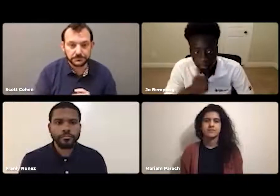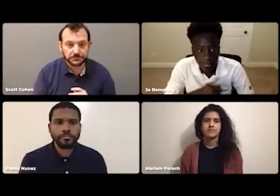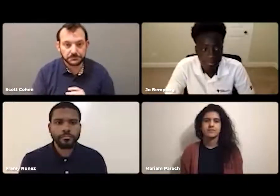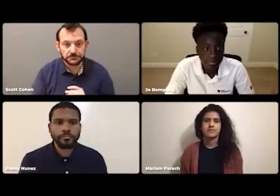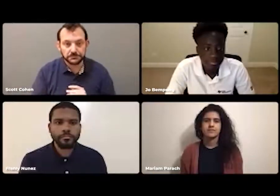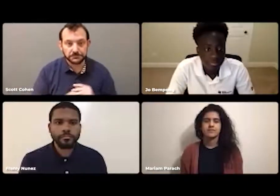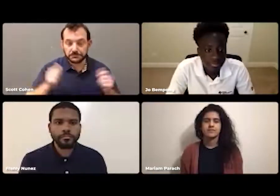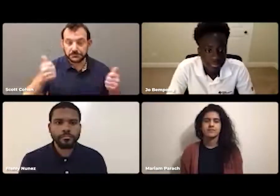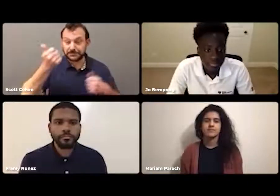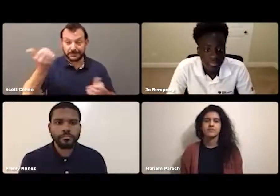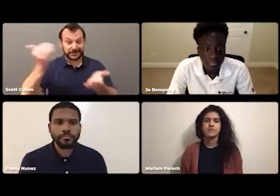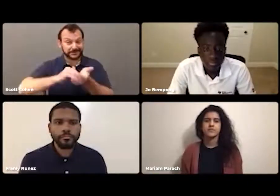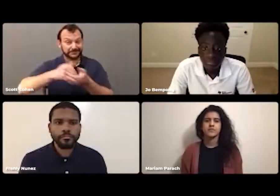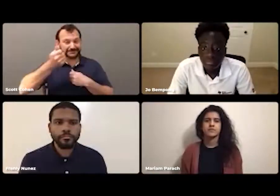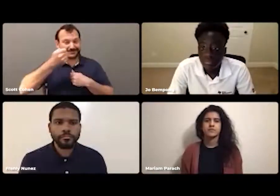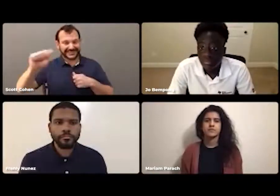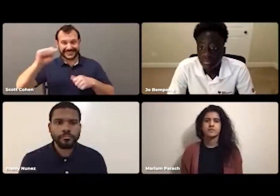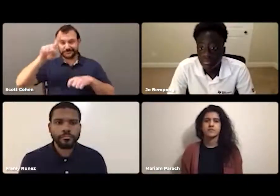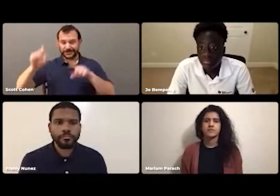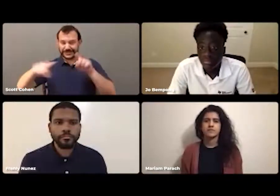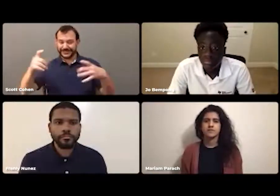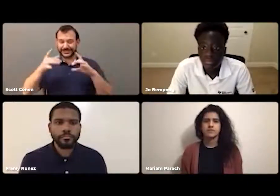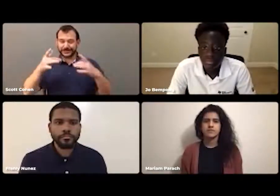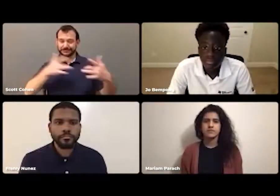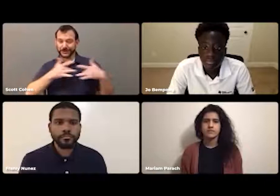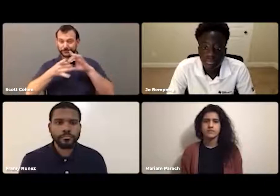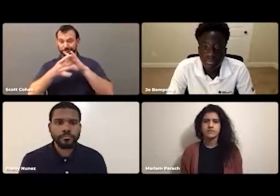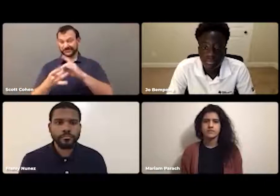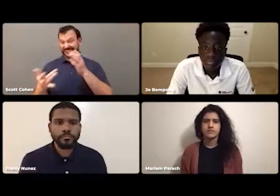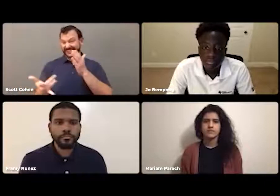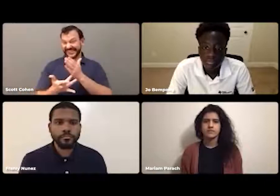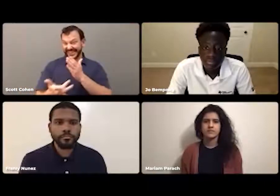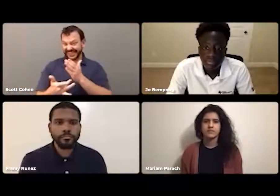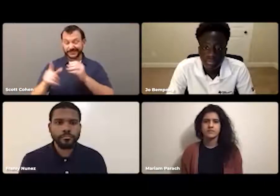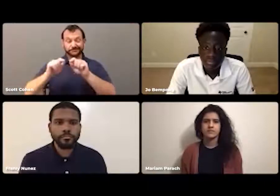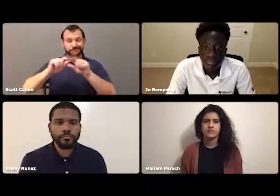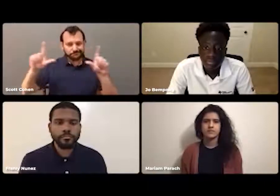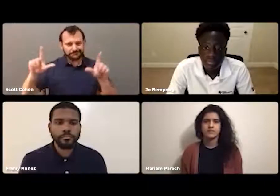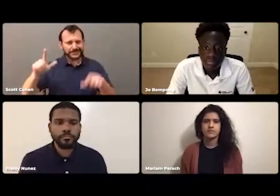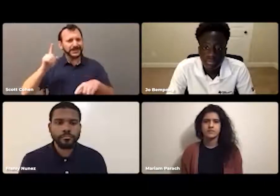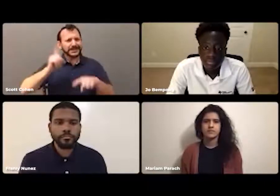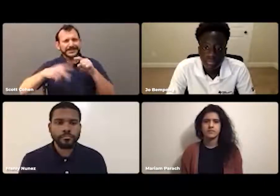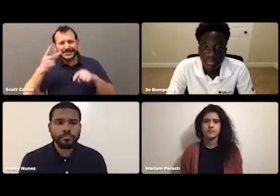drag to the left or right to resize your screen.